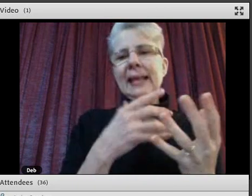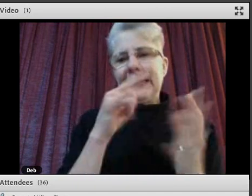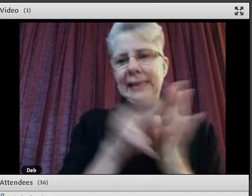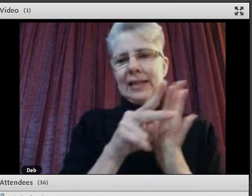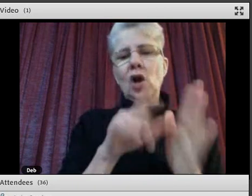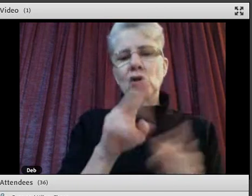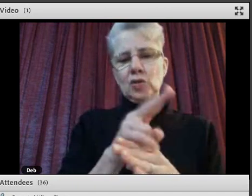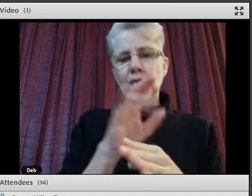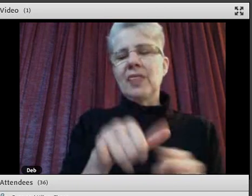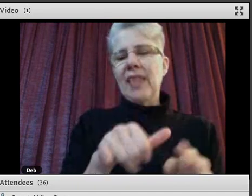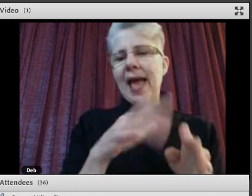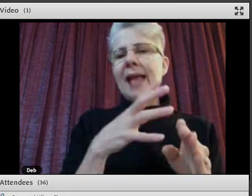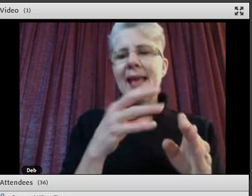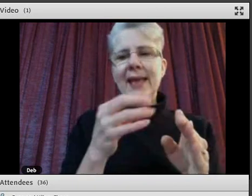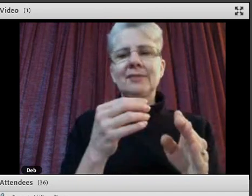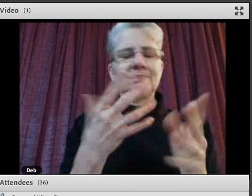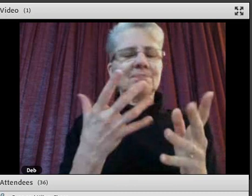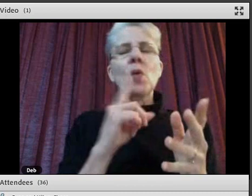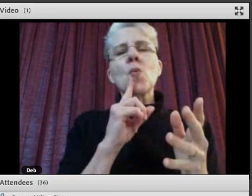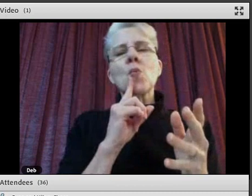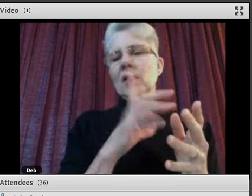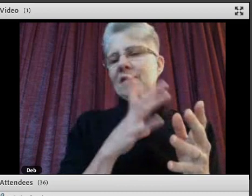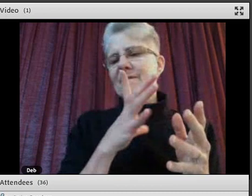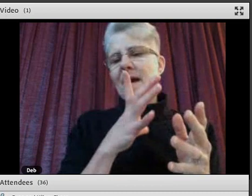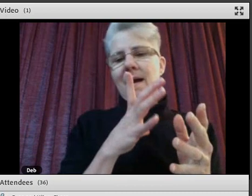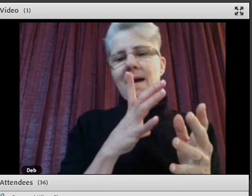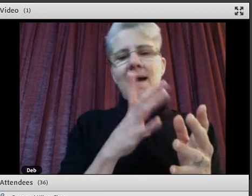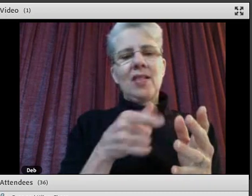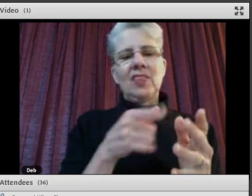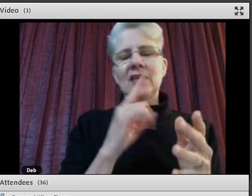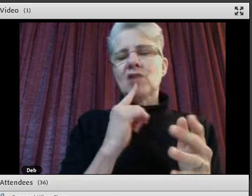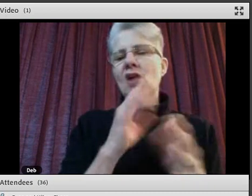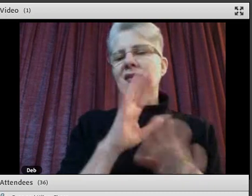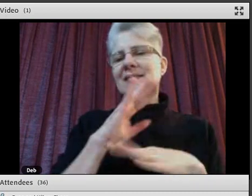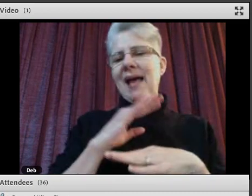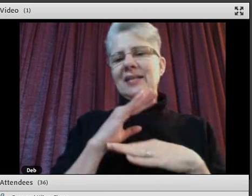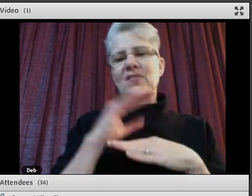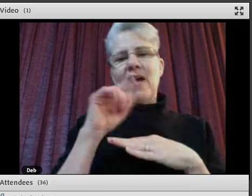Kindergartners using this one and it really was fine. Ryan: And these are immensely satisfying here.